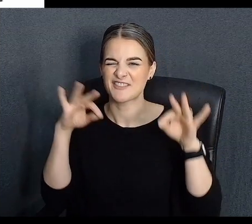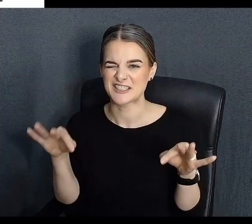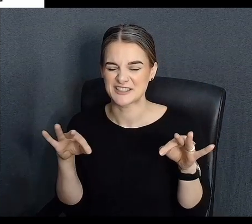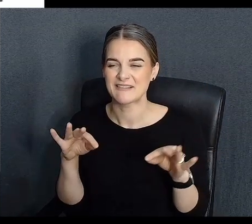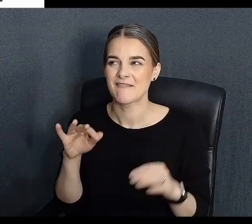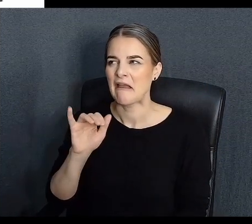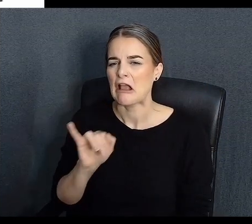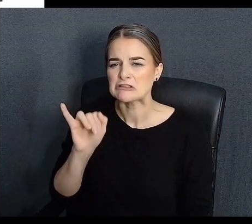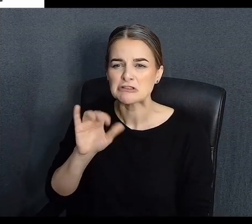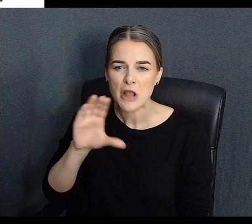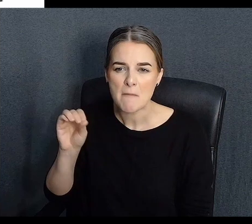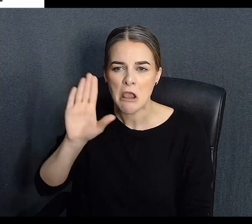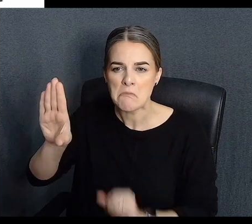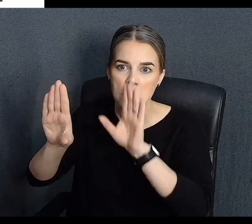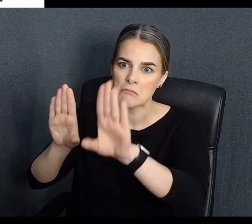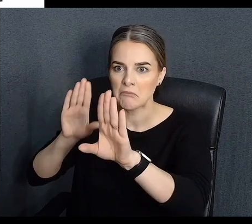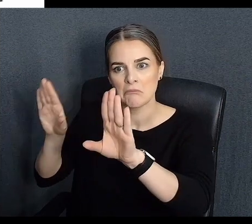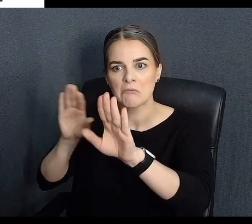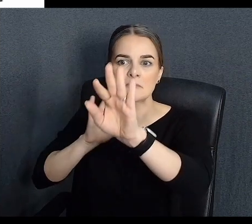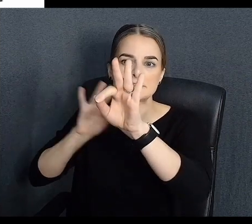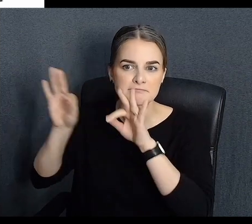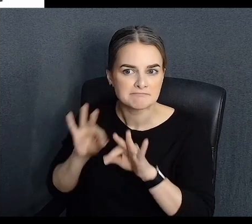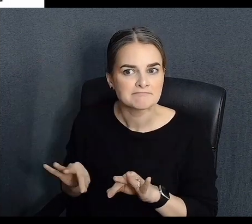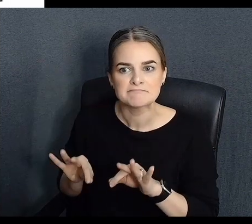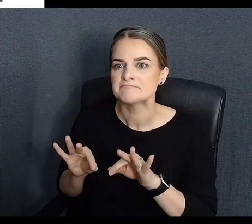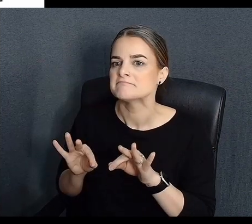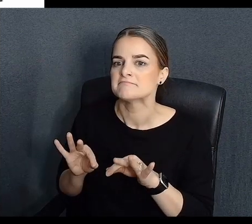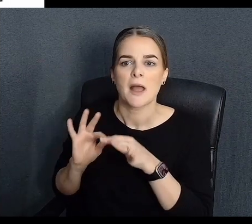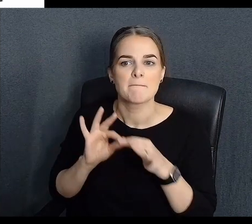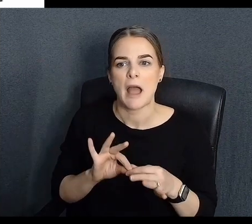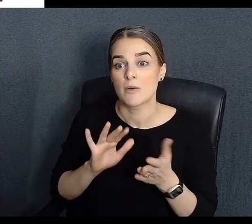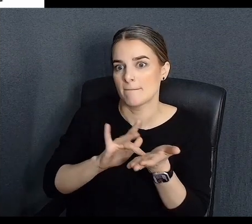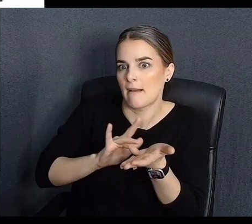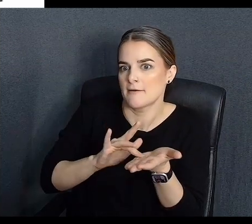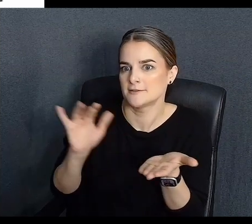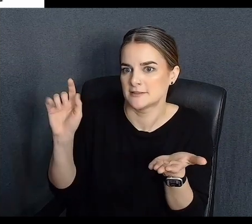going to have their specific definition of what medical necessity means.